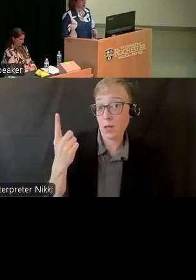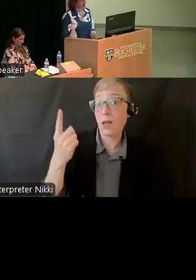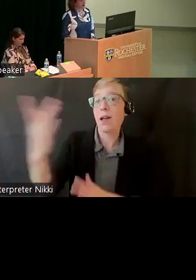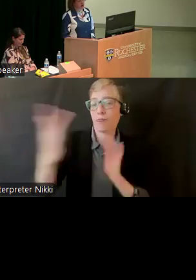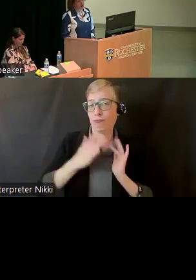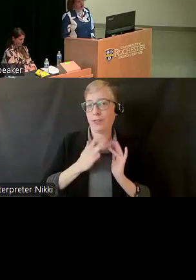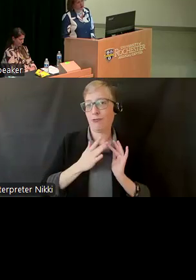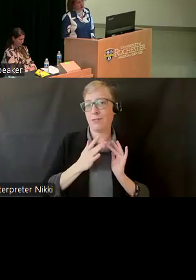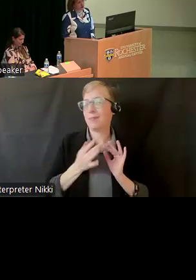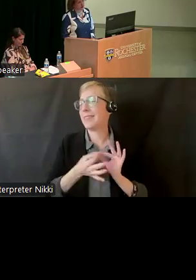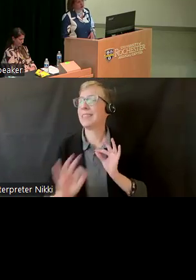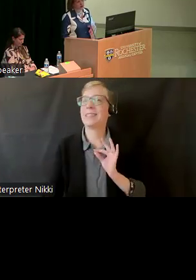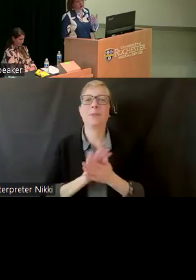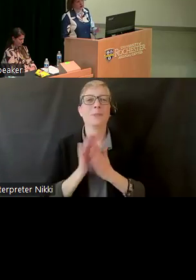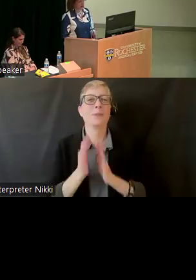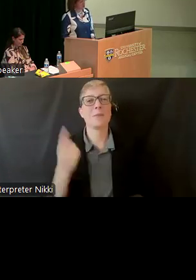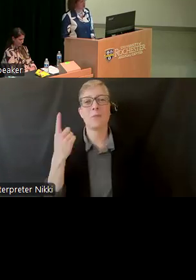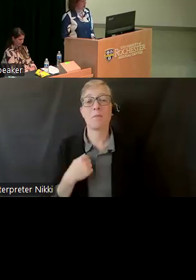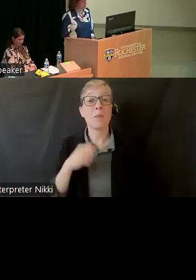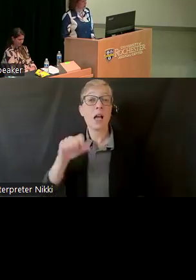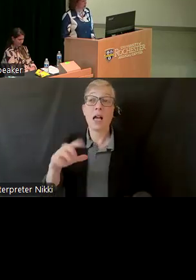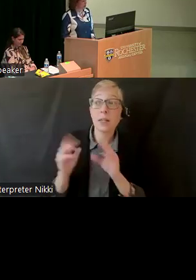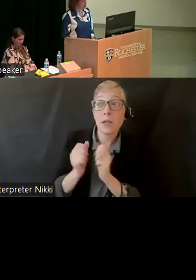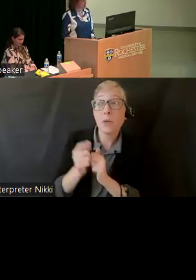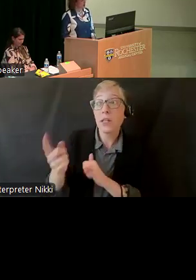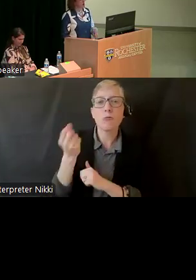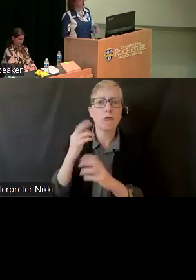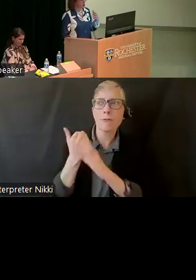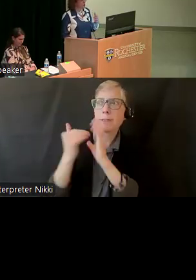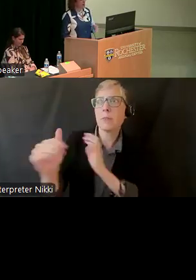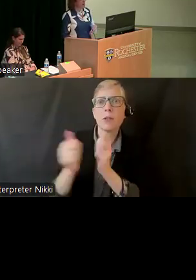um and I could either meet with you individually or just send you an email with instructions but we